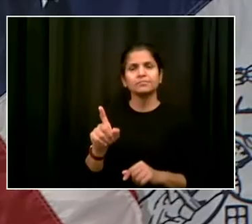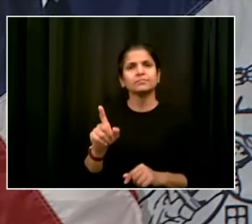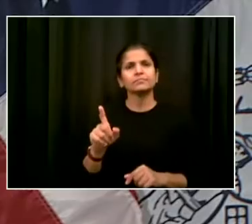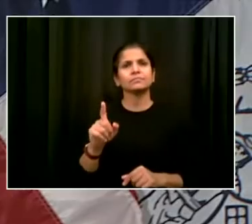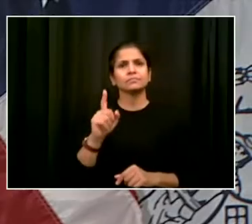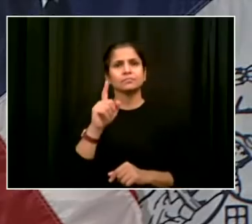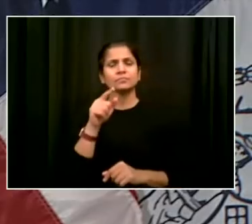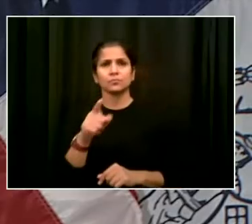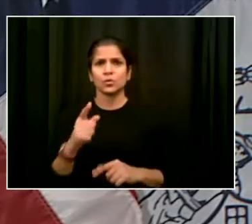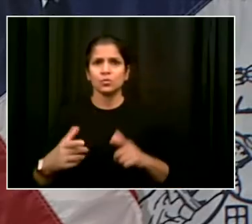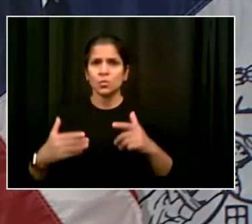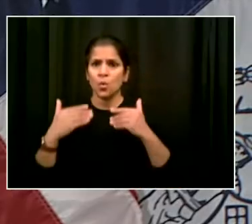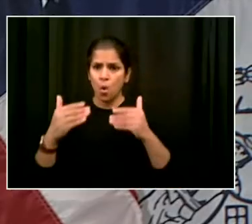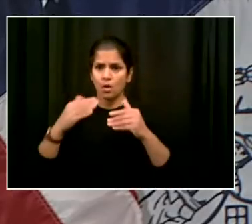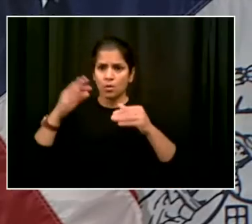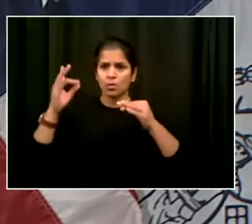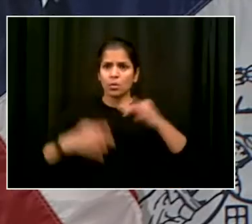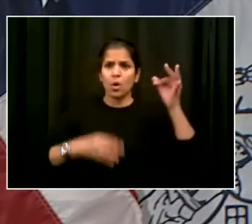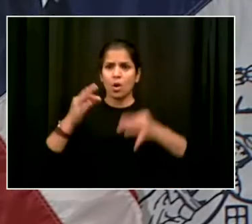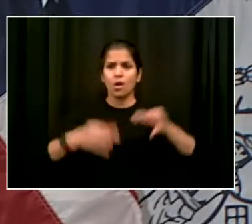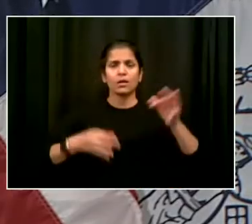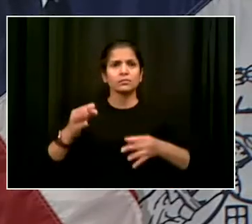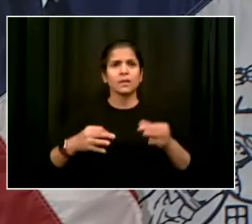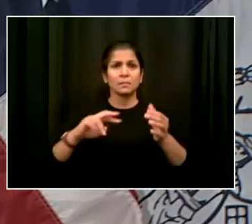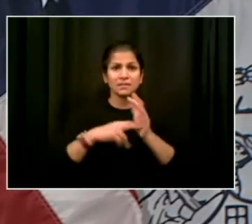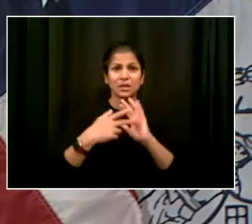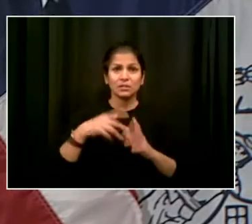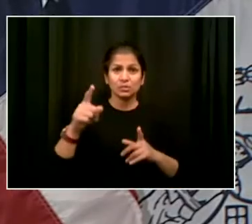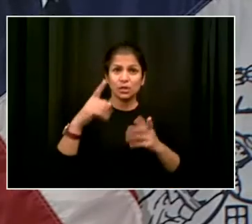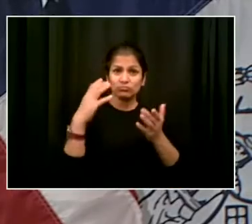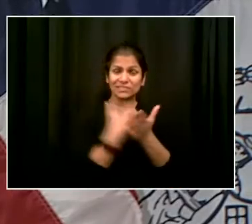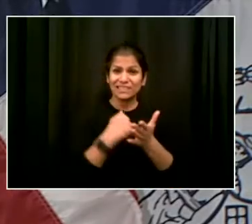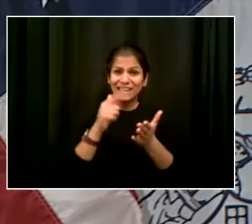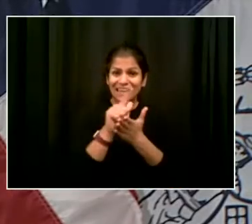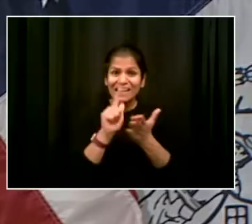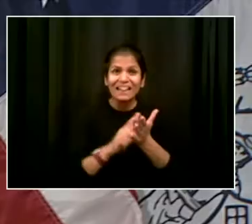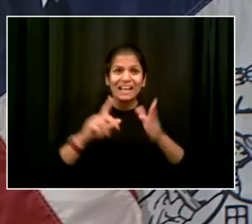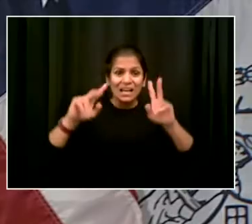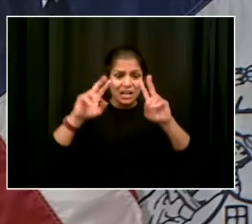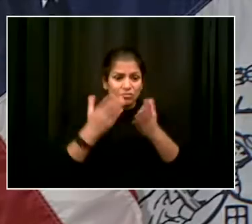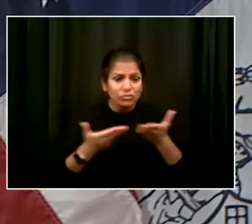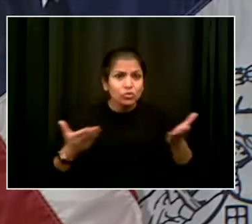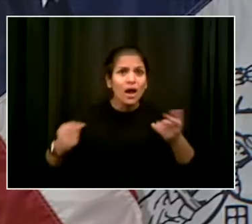TIME WOULD YOU SAY YOU ARE DEDICATING RESOURCES TO